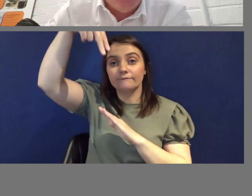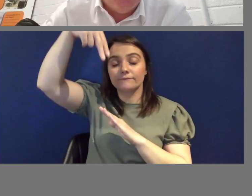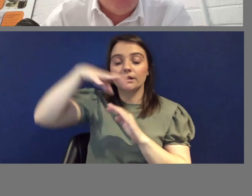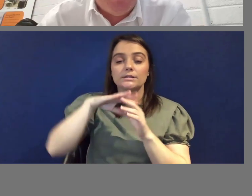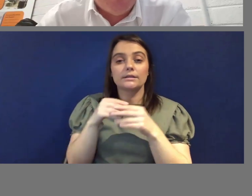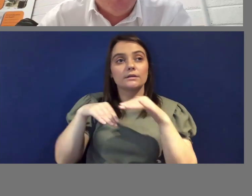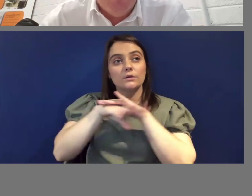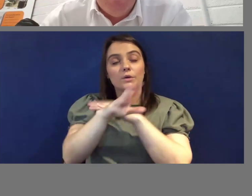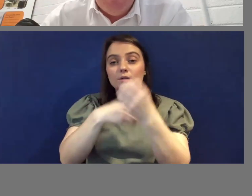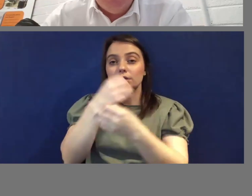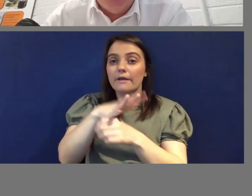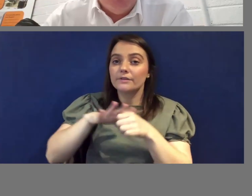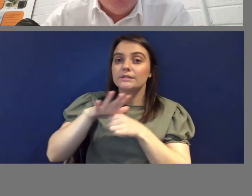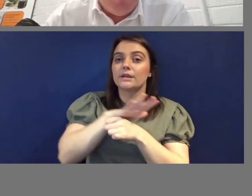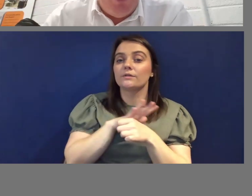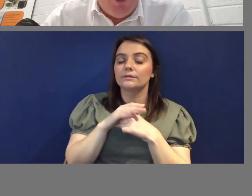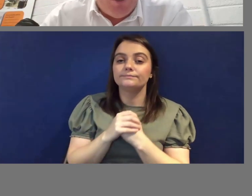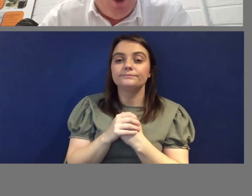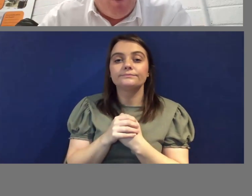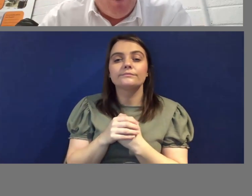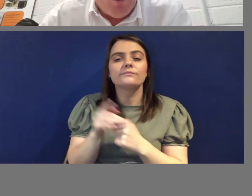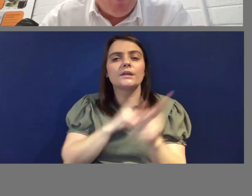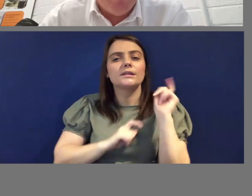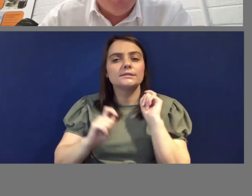areas and stuff like that so I suppose look this is something that's coming up in more and more